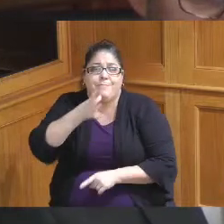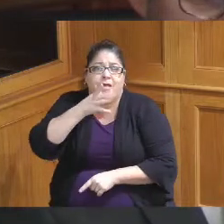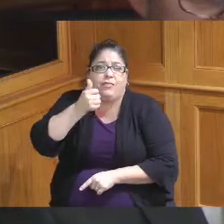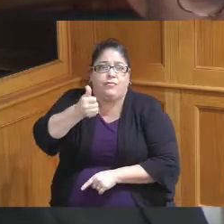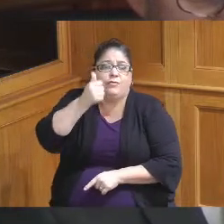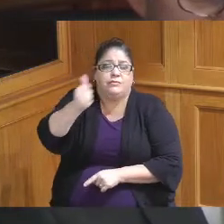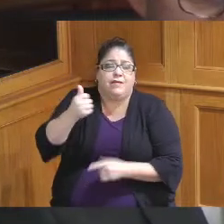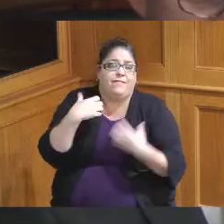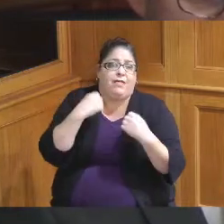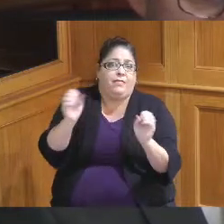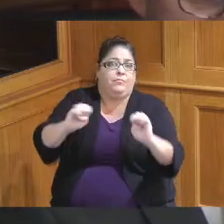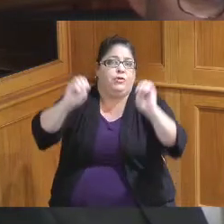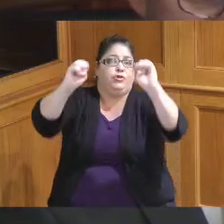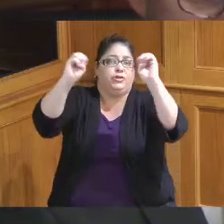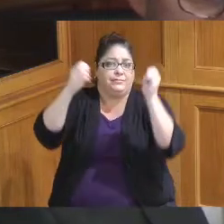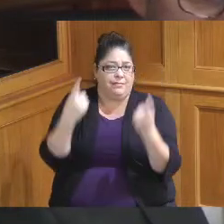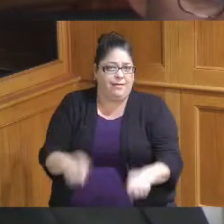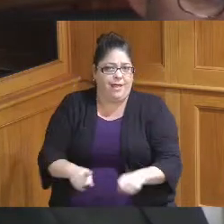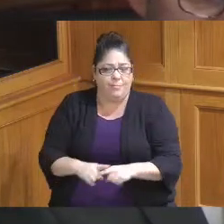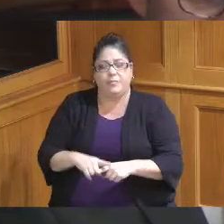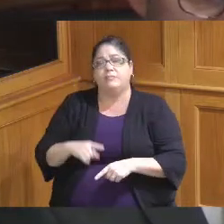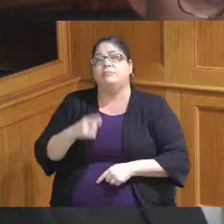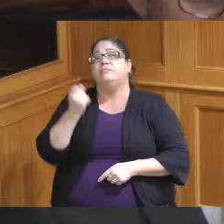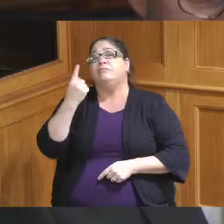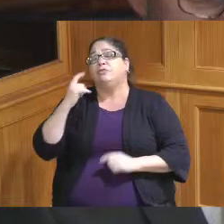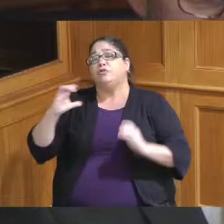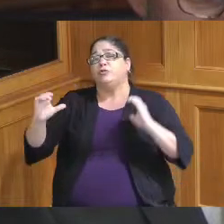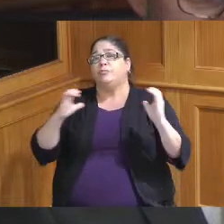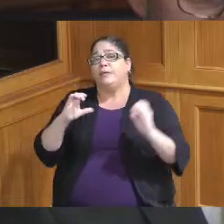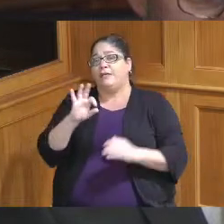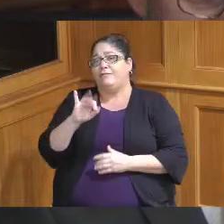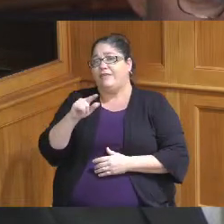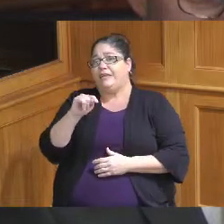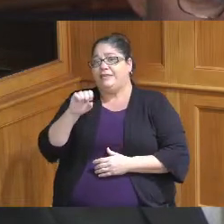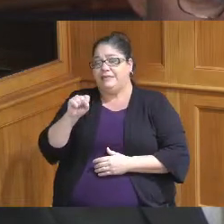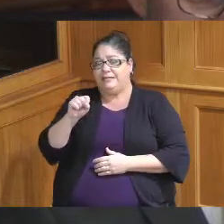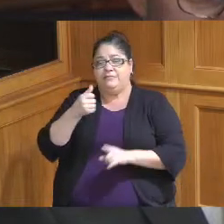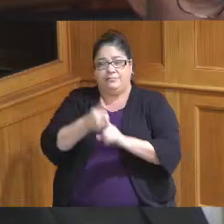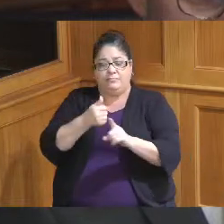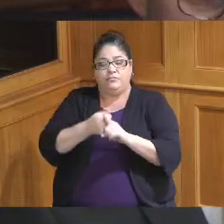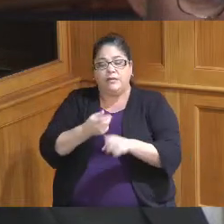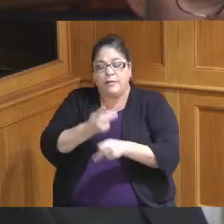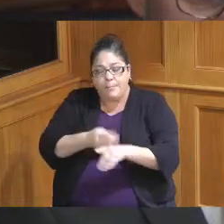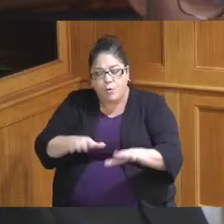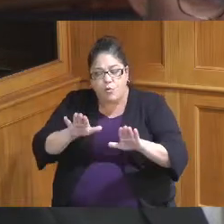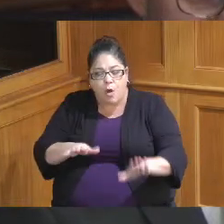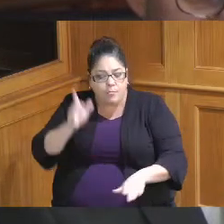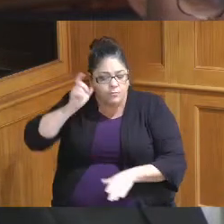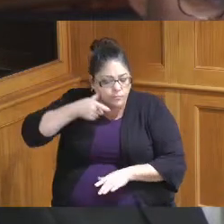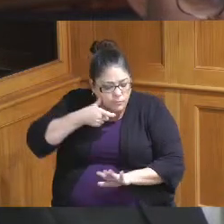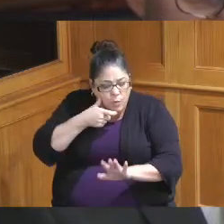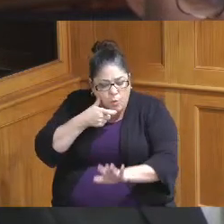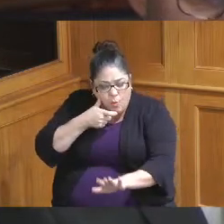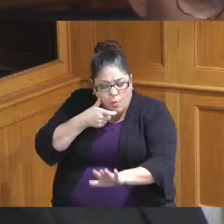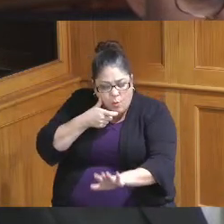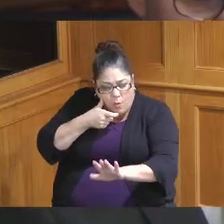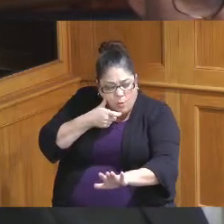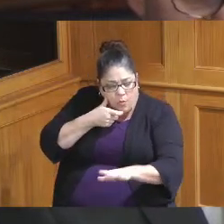emergency and whereas the communications officer fights remained calm reassuring and provided vital